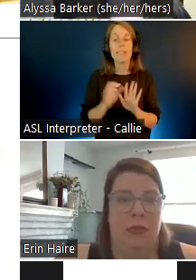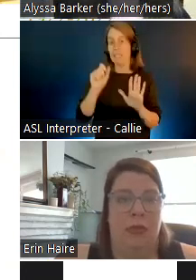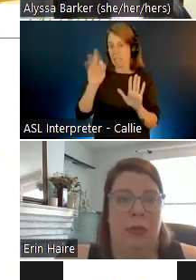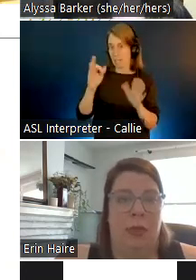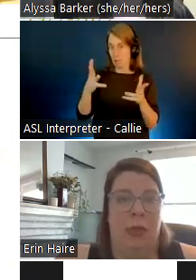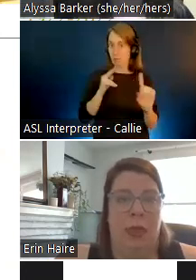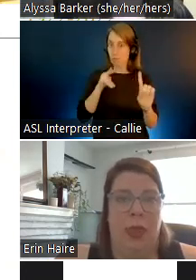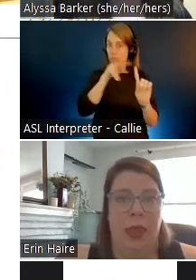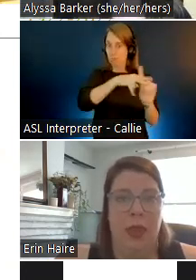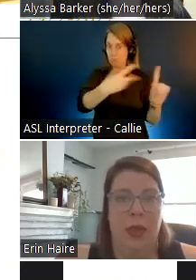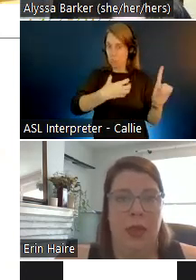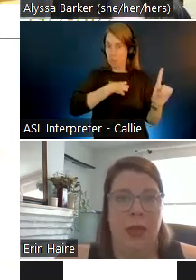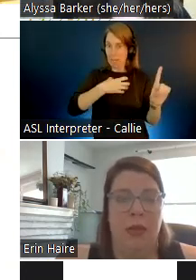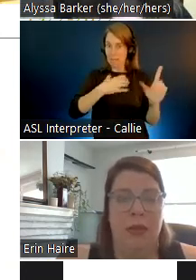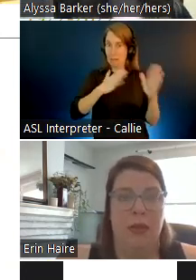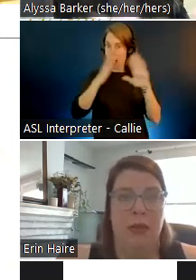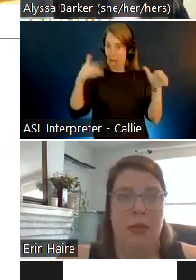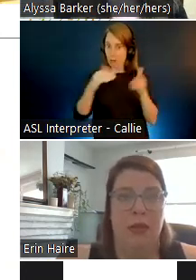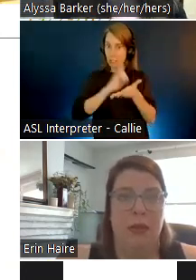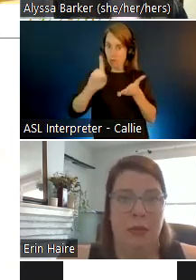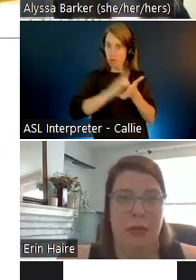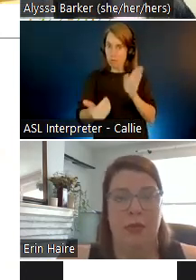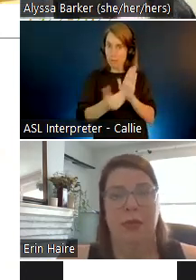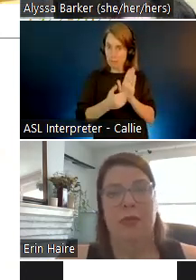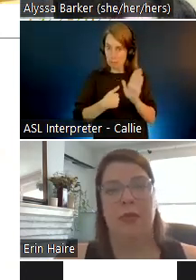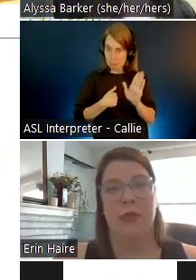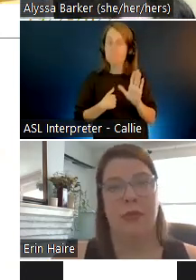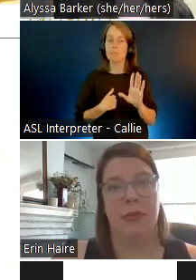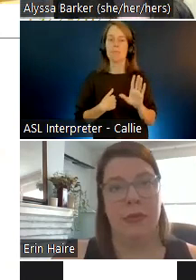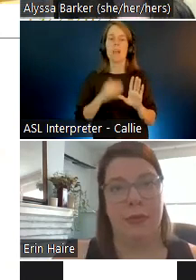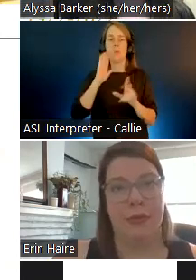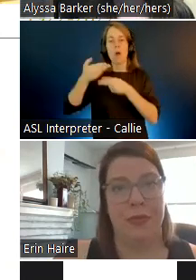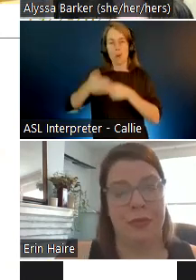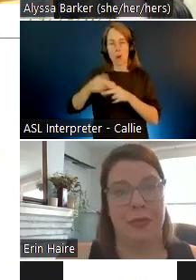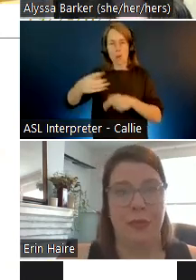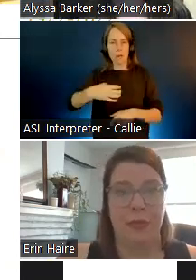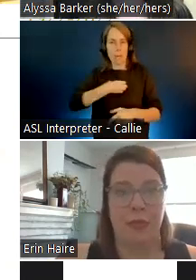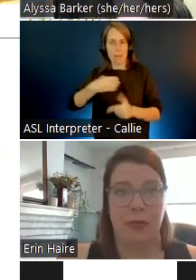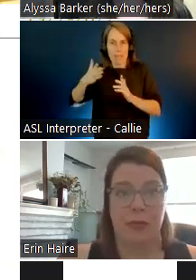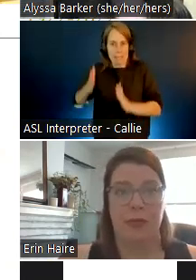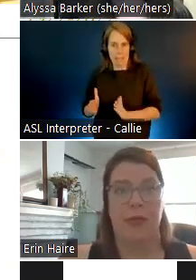um you would be referred to as the complainant complainants have 180 days from the last